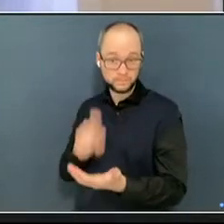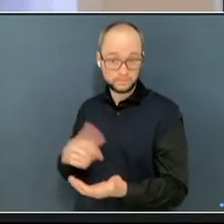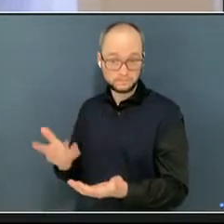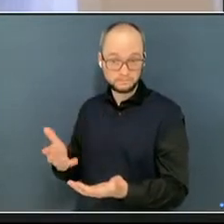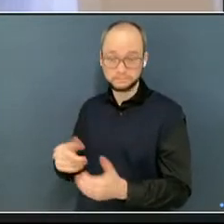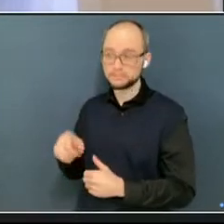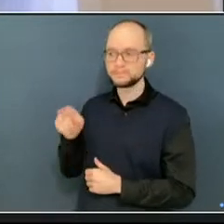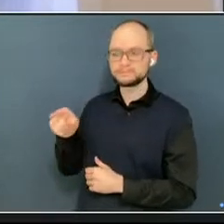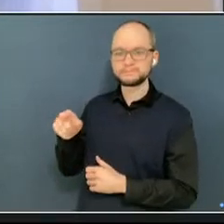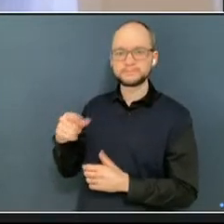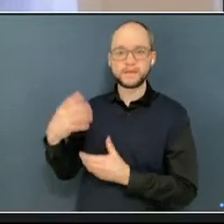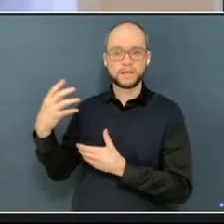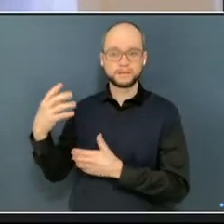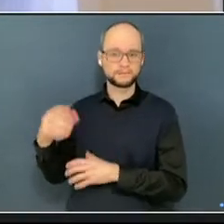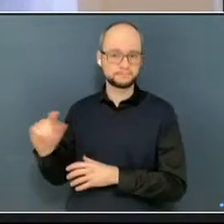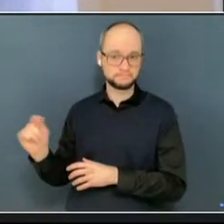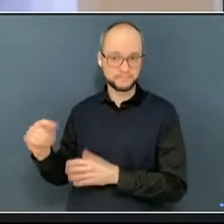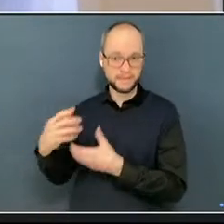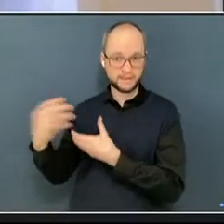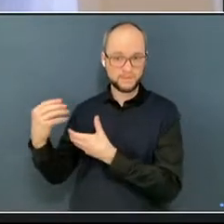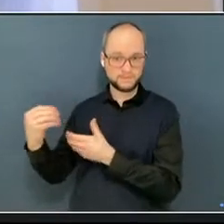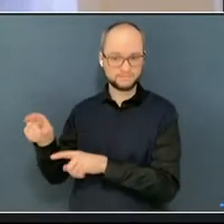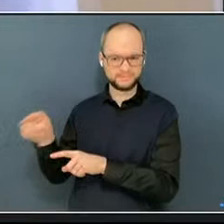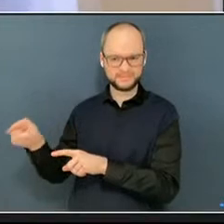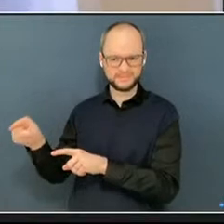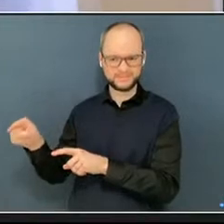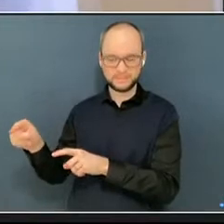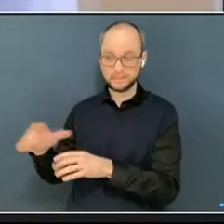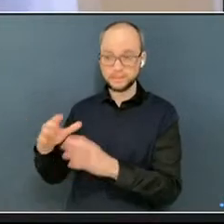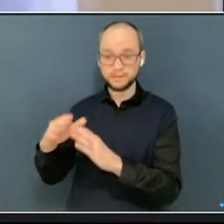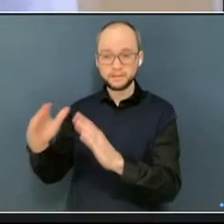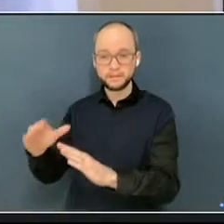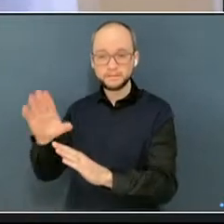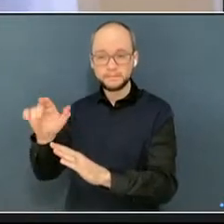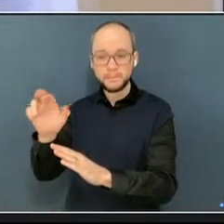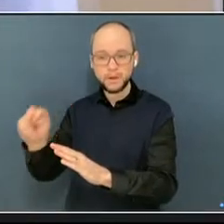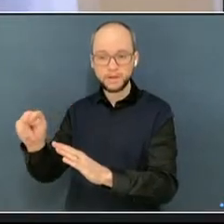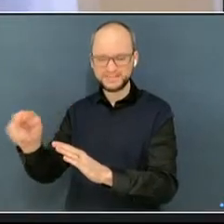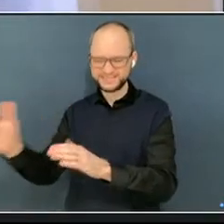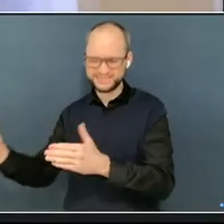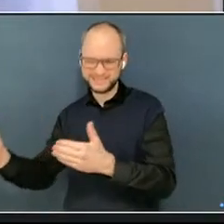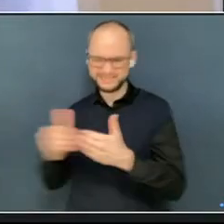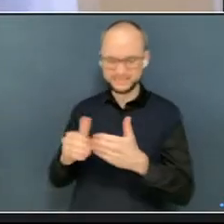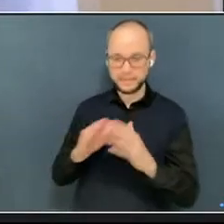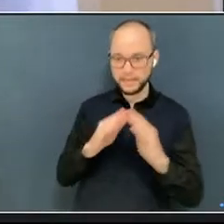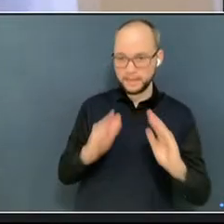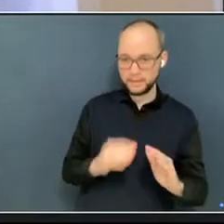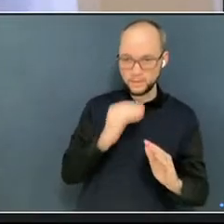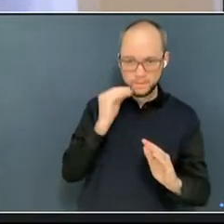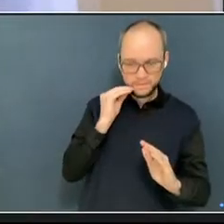barns are much too close to the house. So I move them out of sight behind a knoll, a small grassy hill.